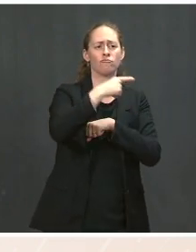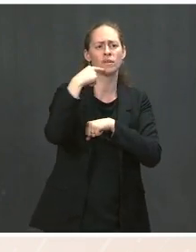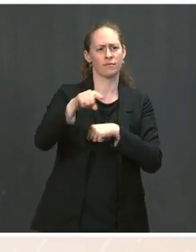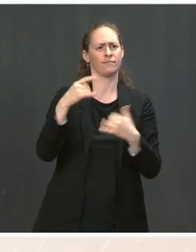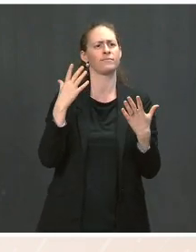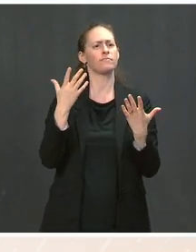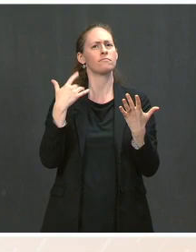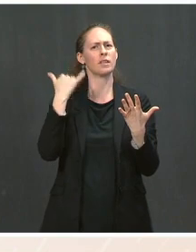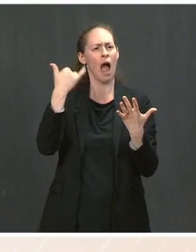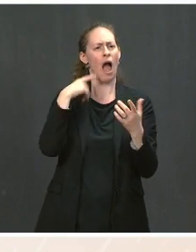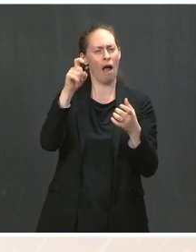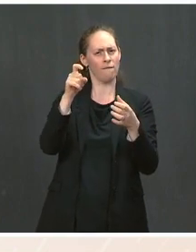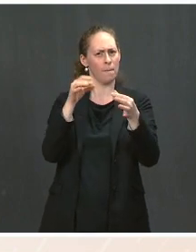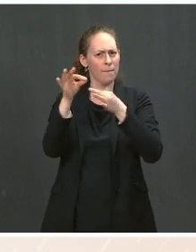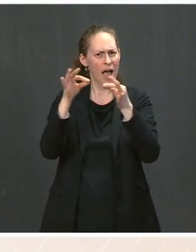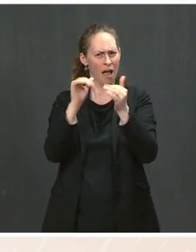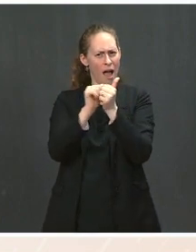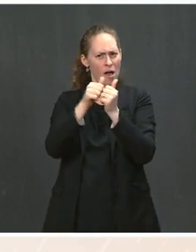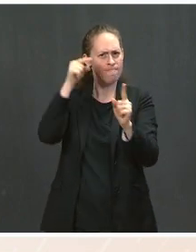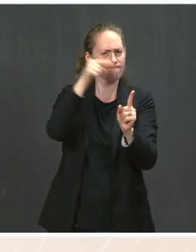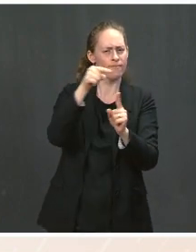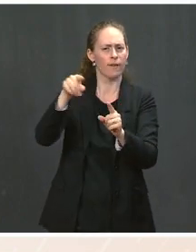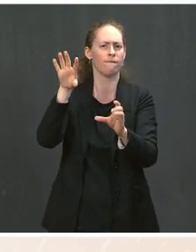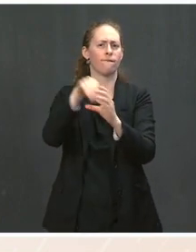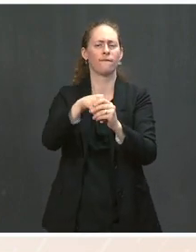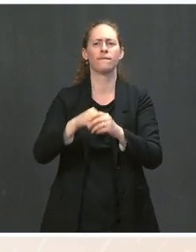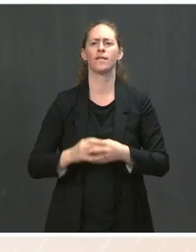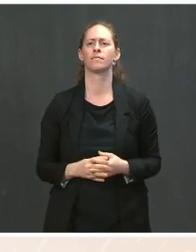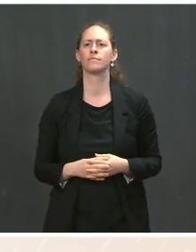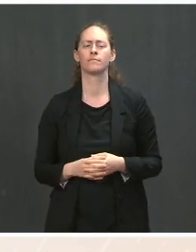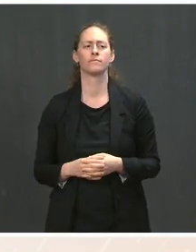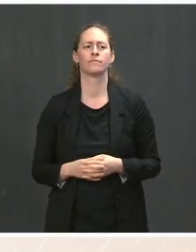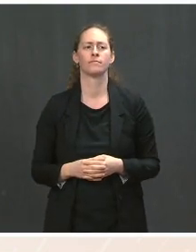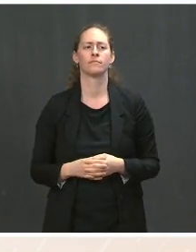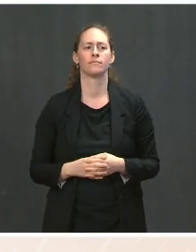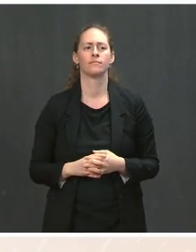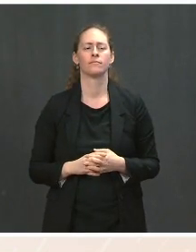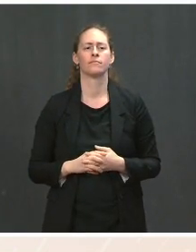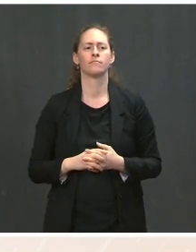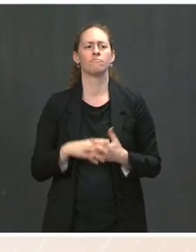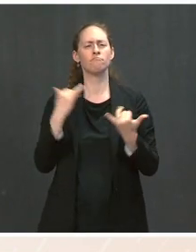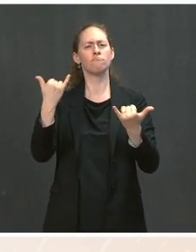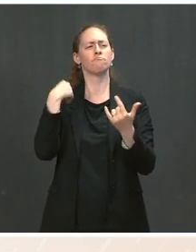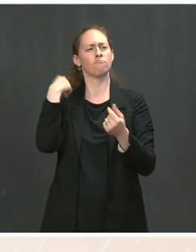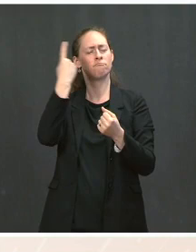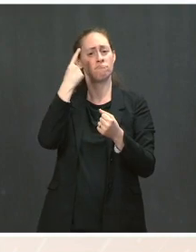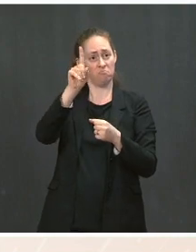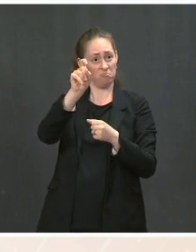The Press: Jen, given that assessment, does the President have any regrets for how many times he attacked President Trump on the campaign about this issue